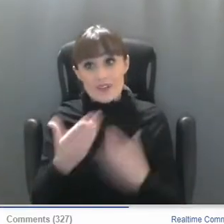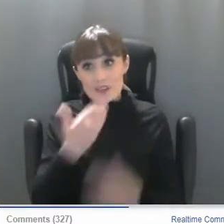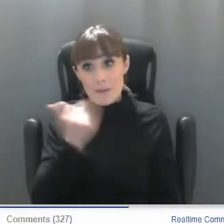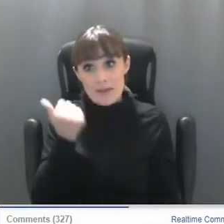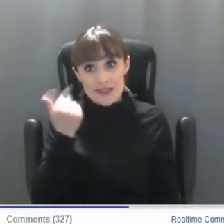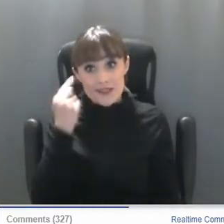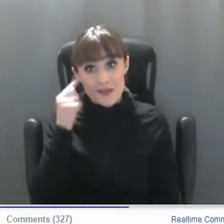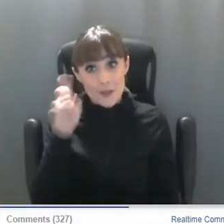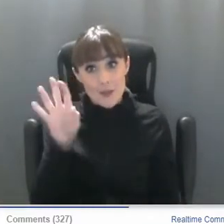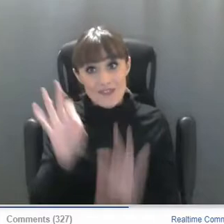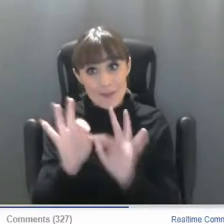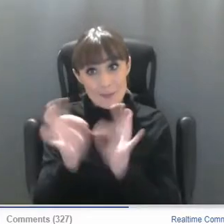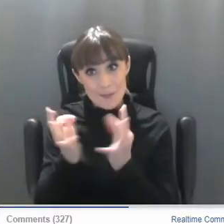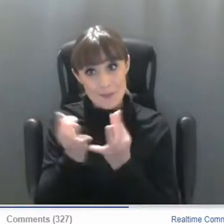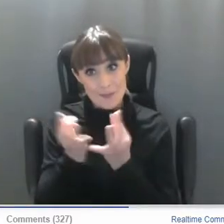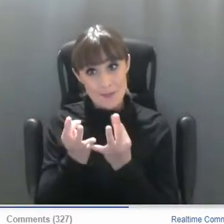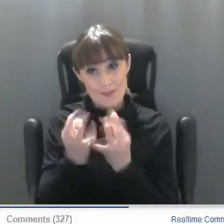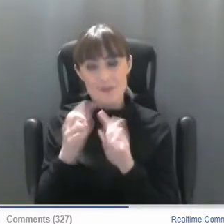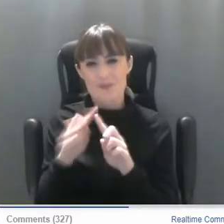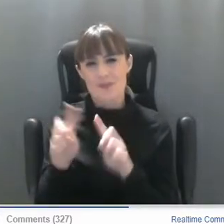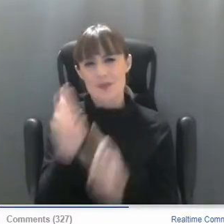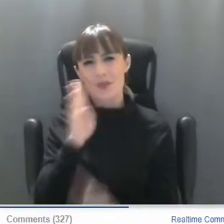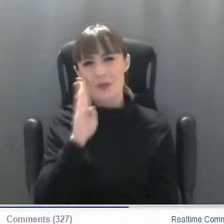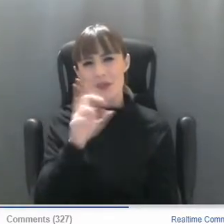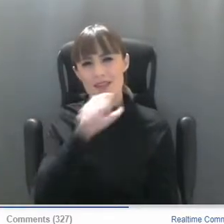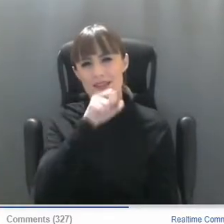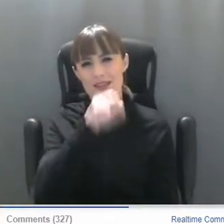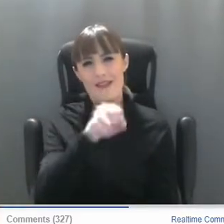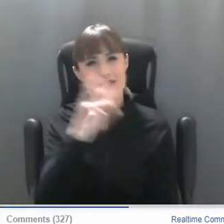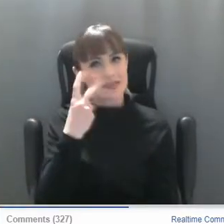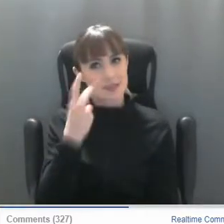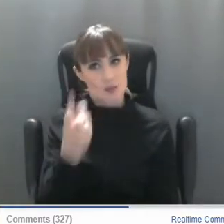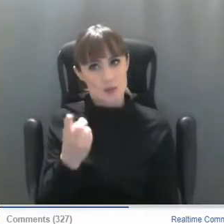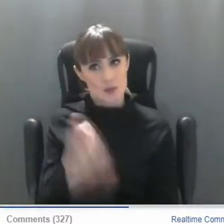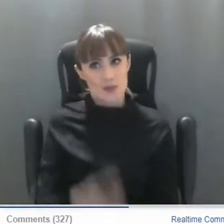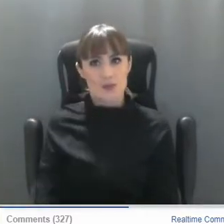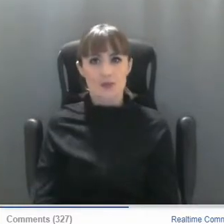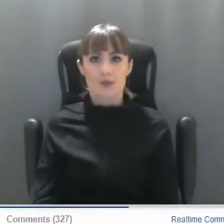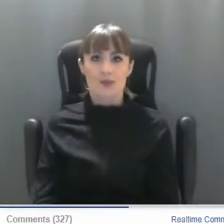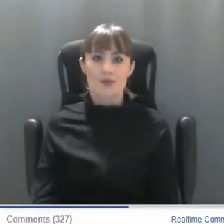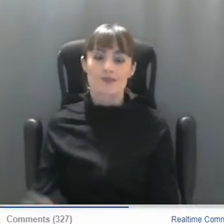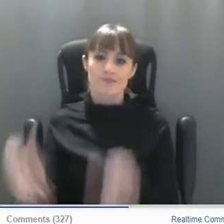would love to see you. Sculptures are blocked off, we did the